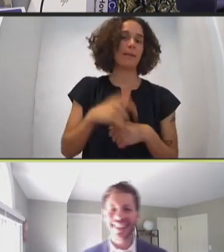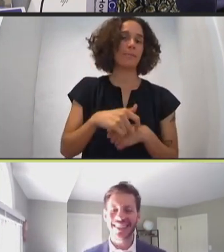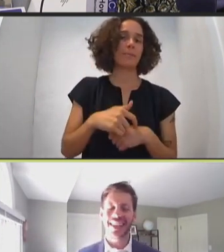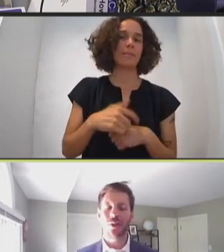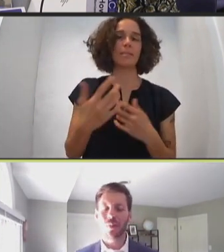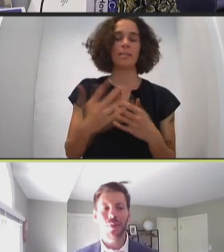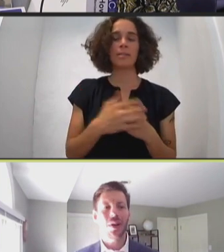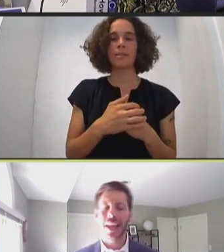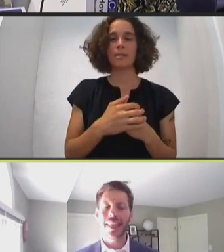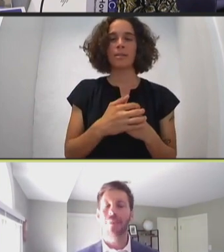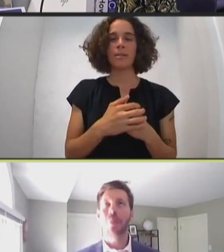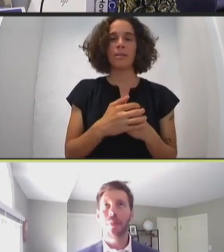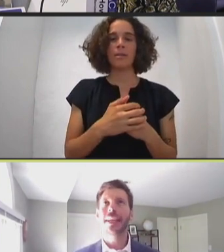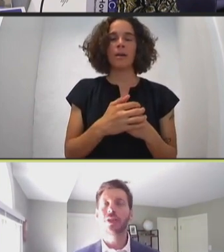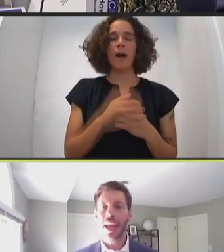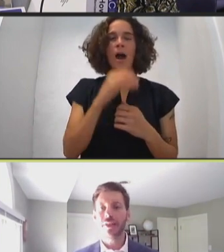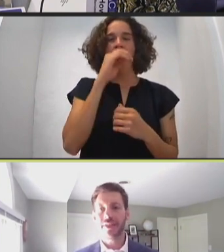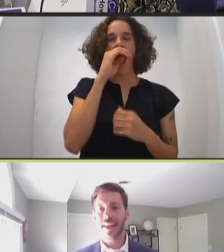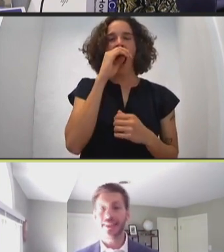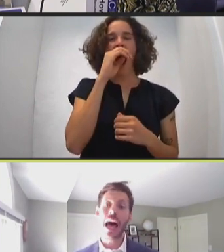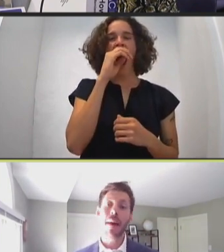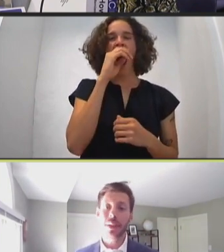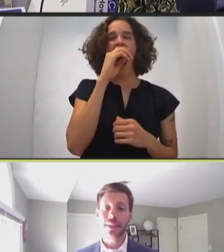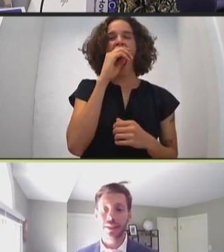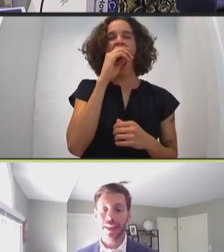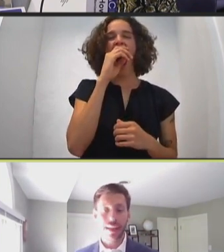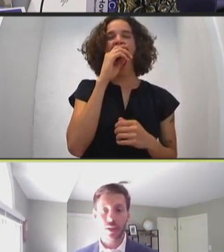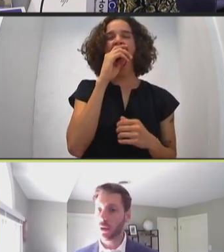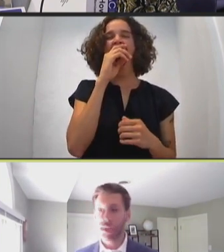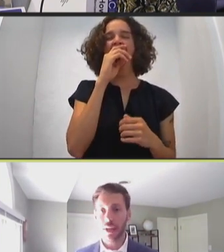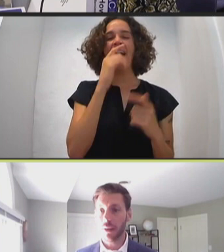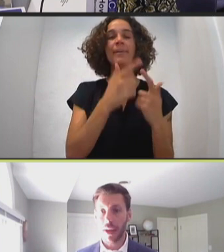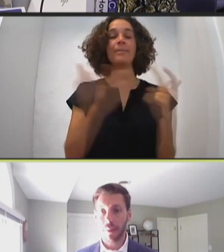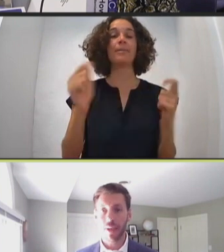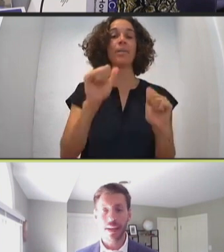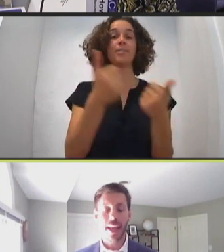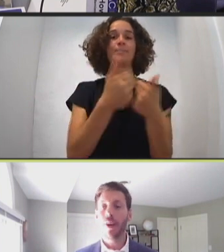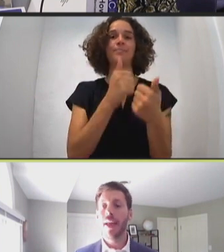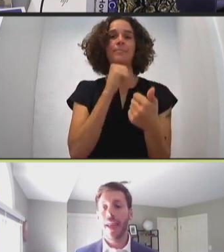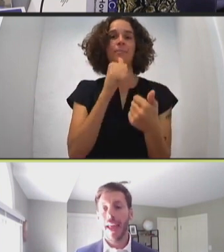It's -- the biggest challenge is that it's not built into that negotiated payment right now.